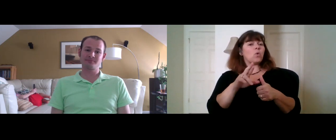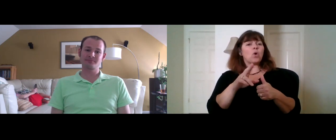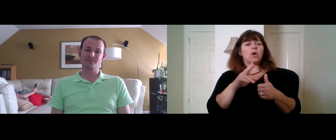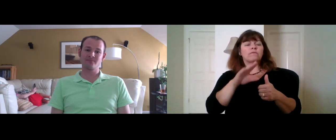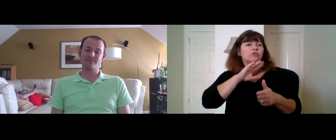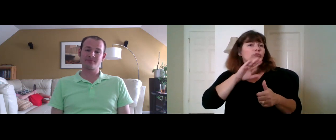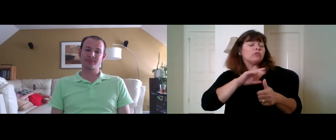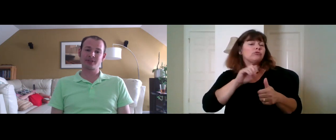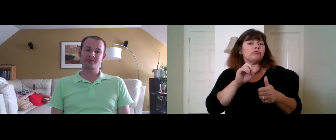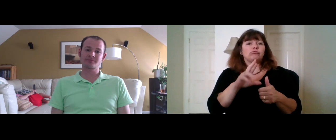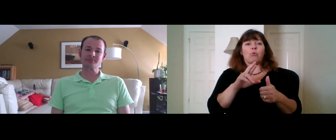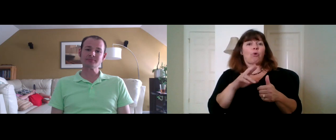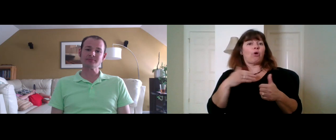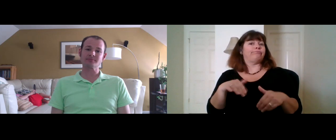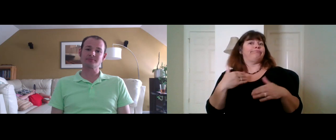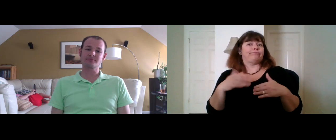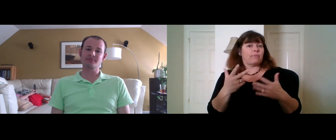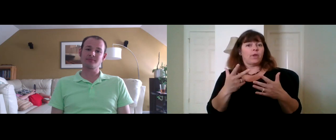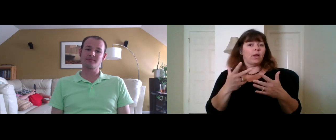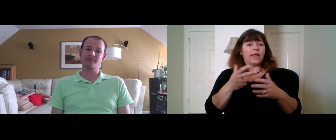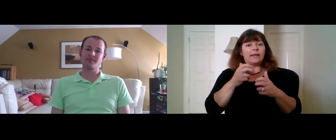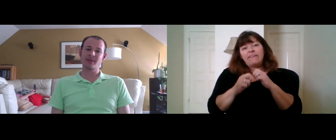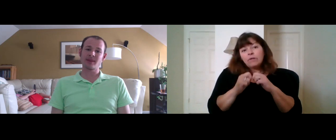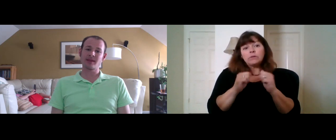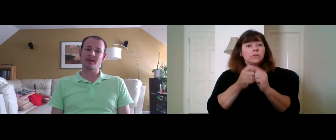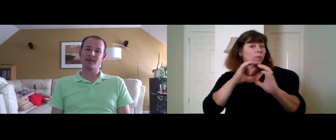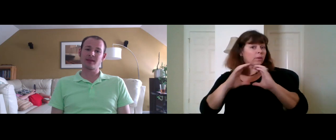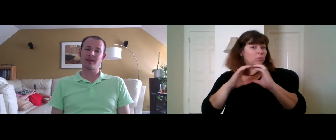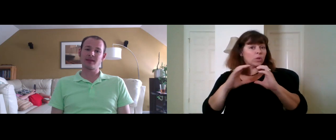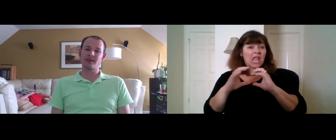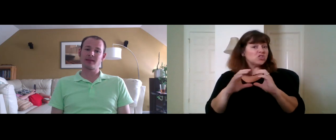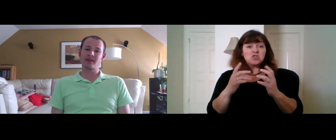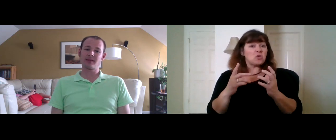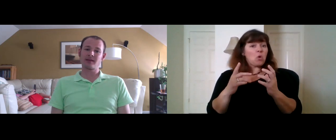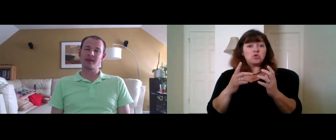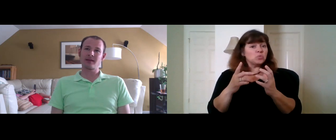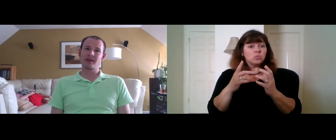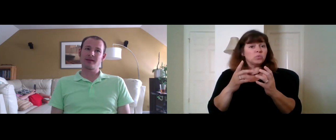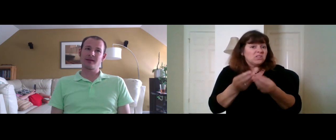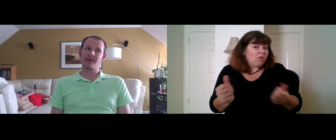or frustrations or difficulties with communication